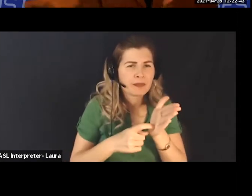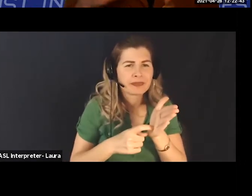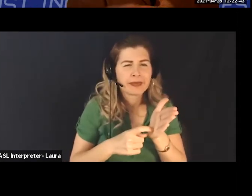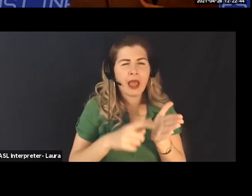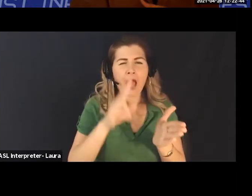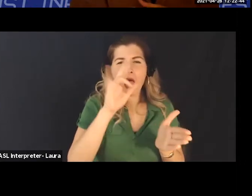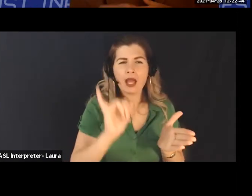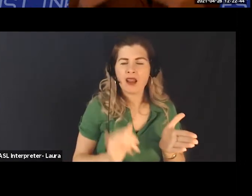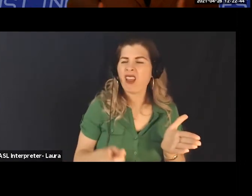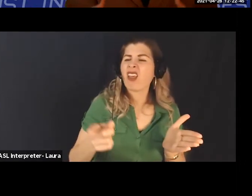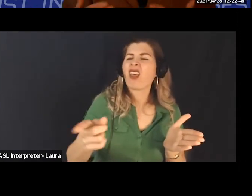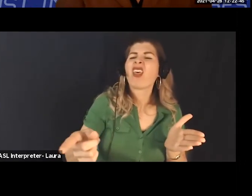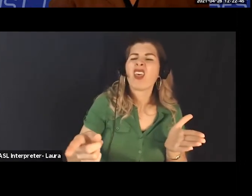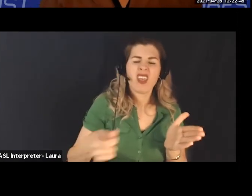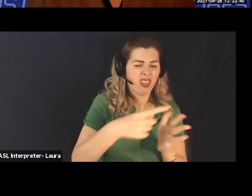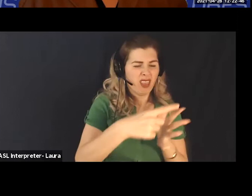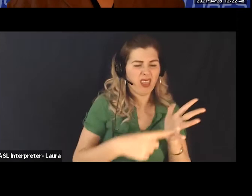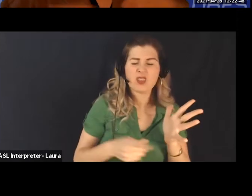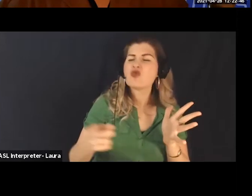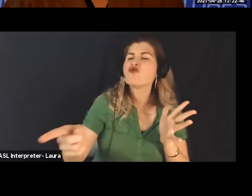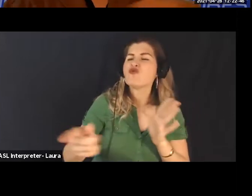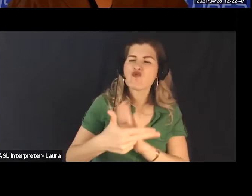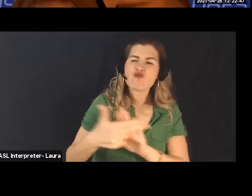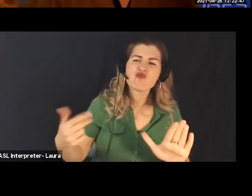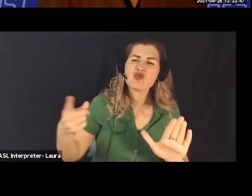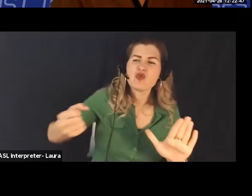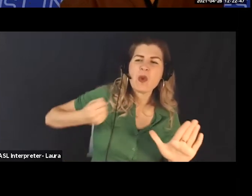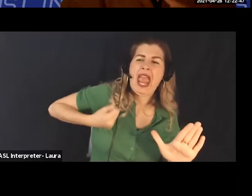as being gang members. And so police will go yellow station themselves and communities